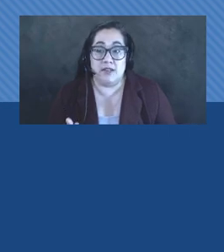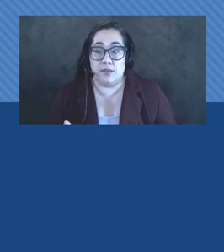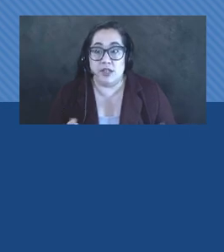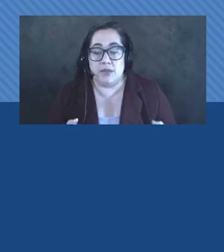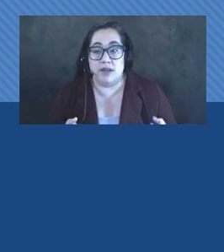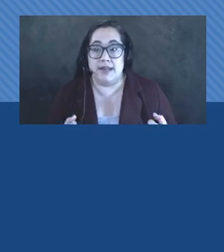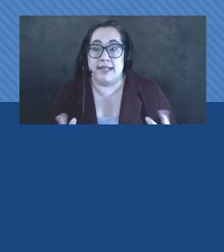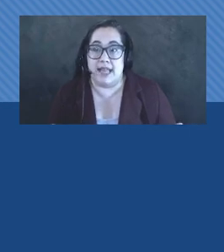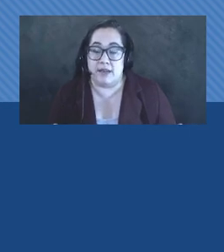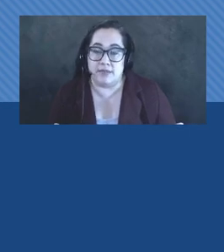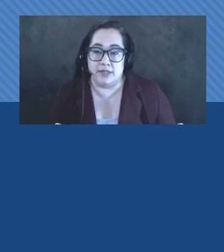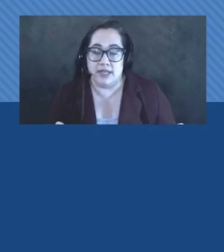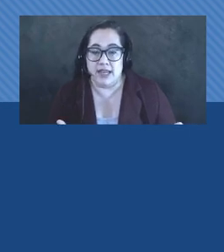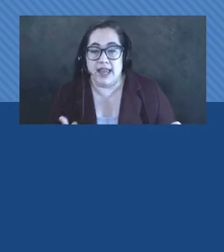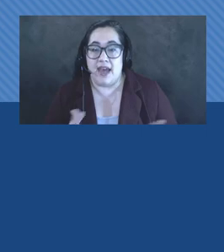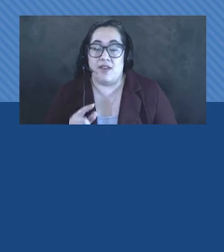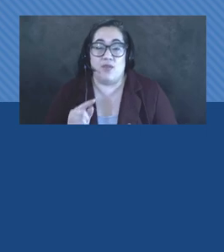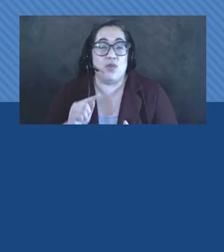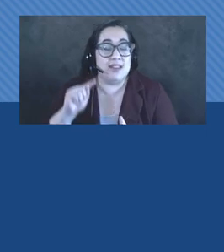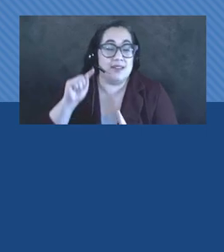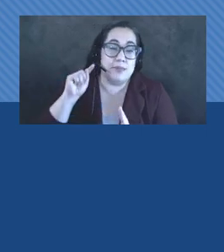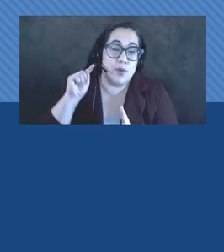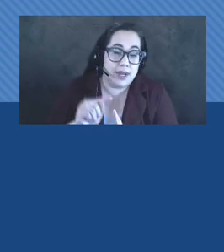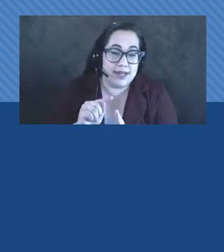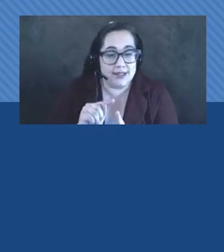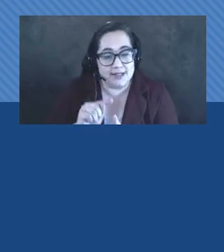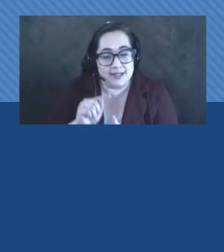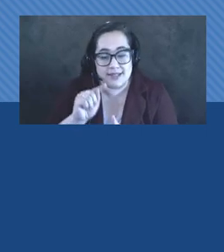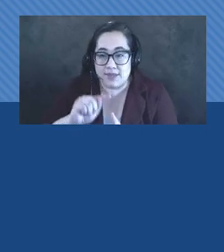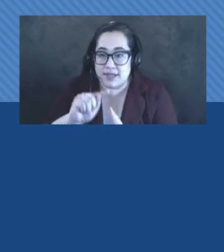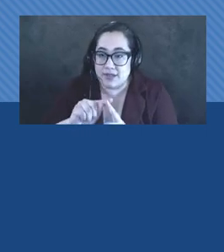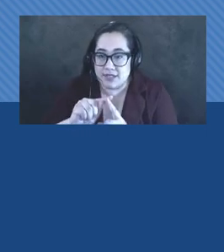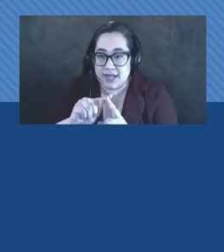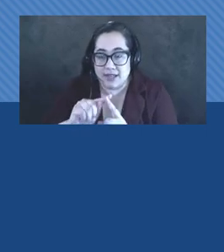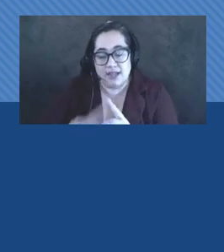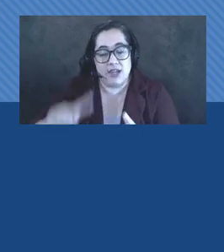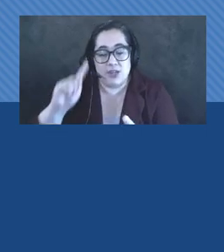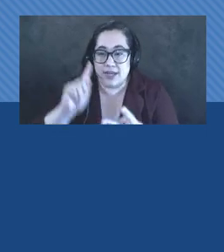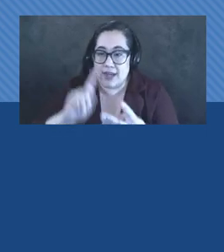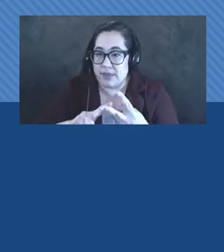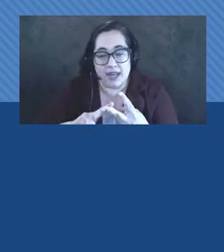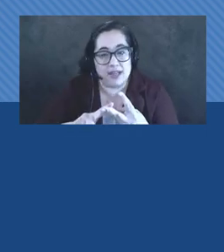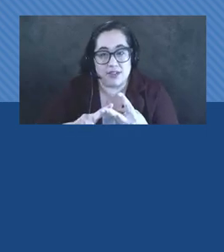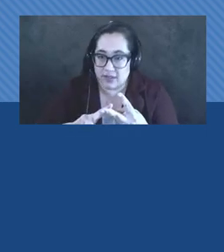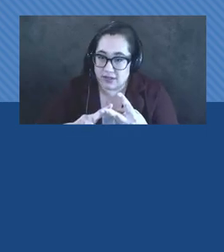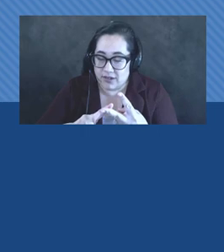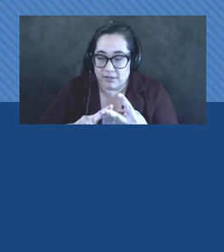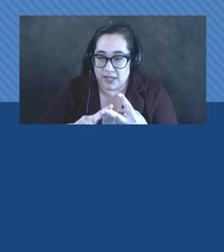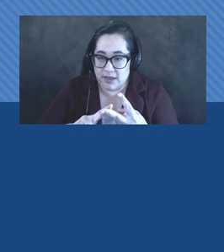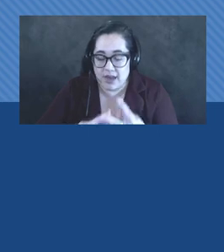information about an exam. And then really the point is the exam is on Tuesday. You cannot be late because you're like you're going to be locked